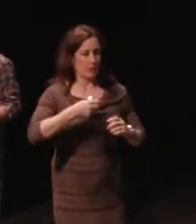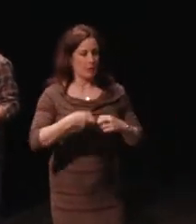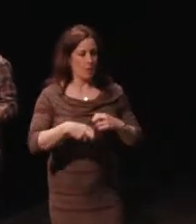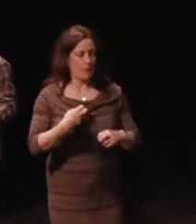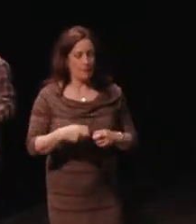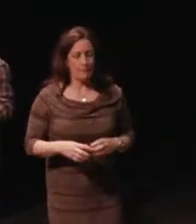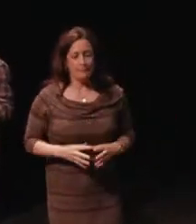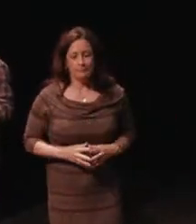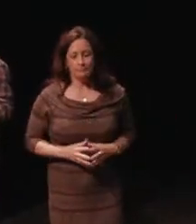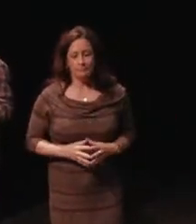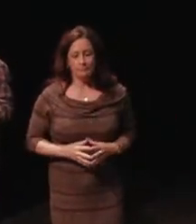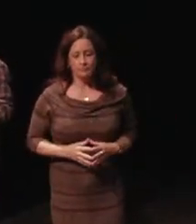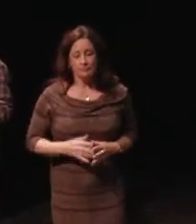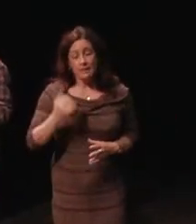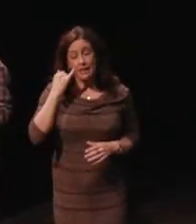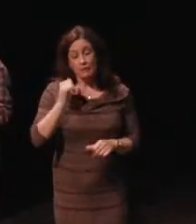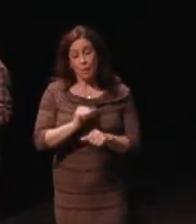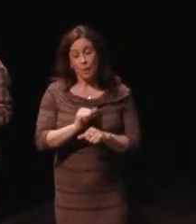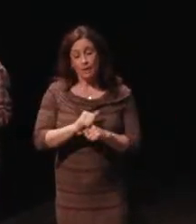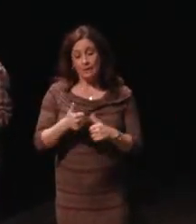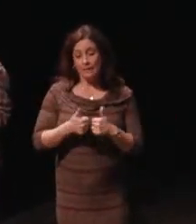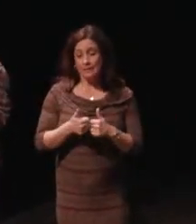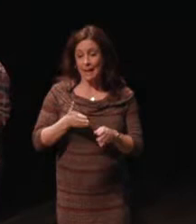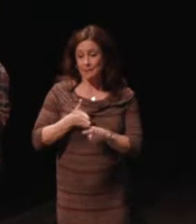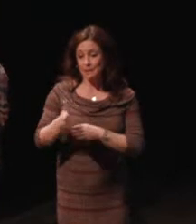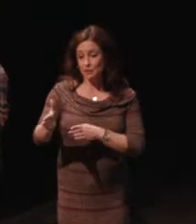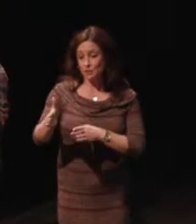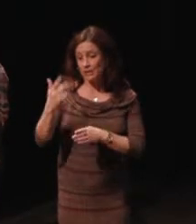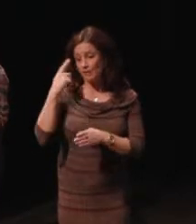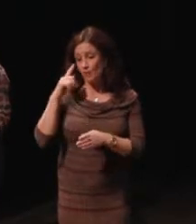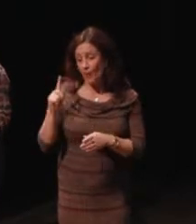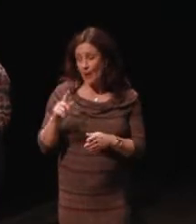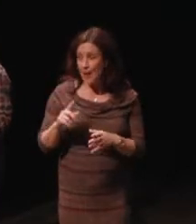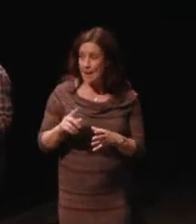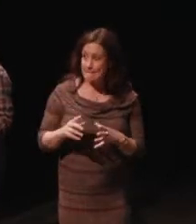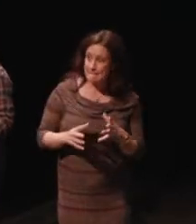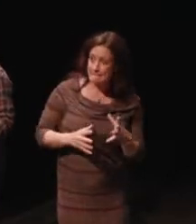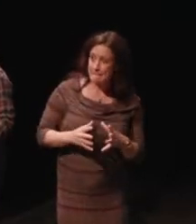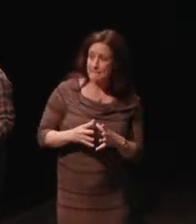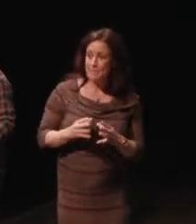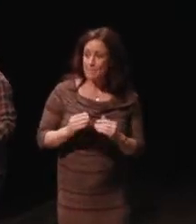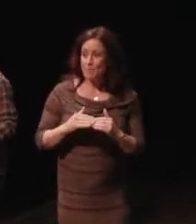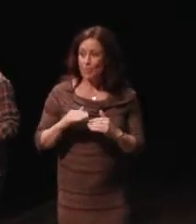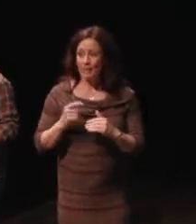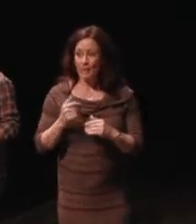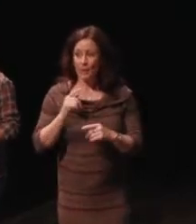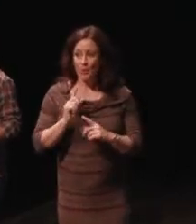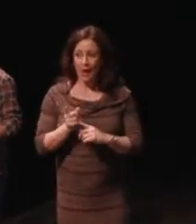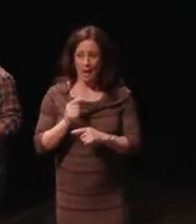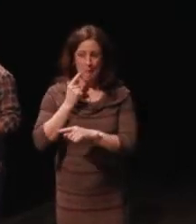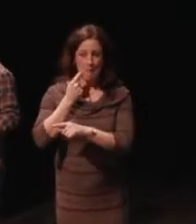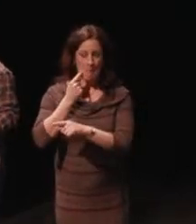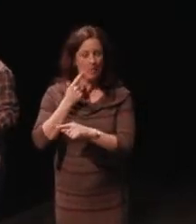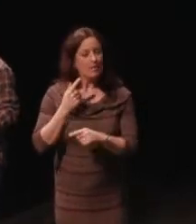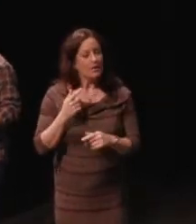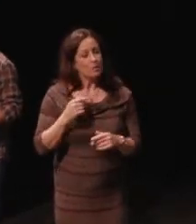And if you work in the games industry for more than a little while, you'll realize that telling a designer what